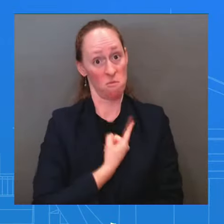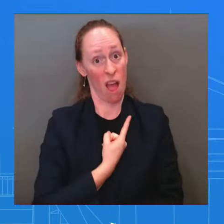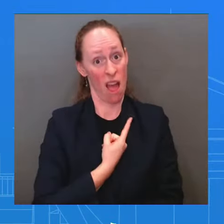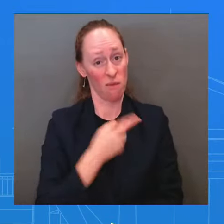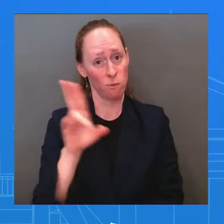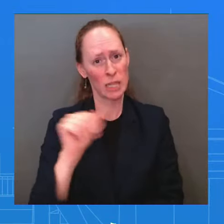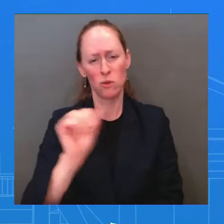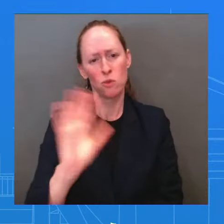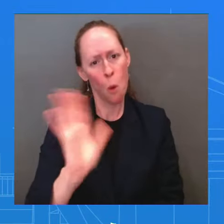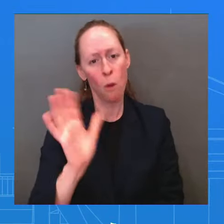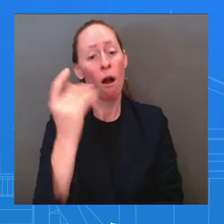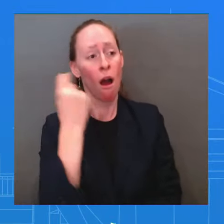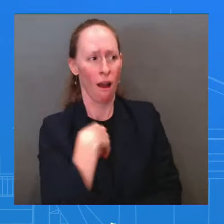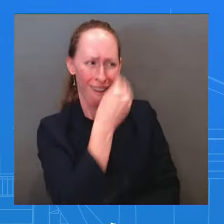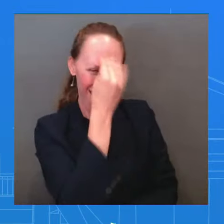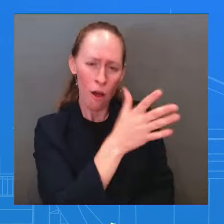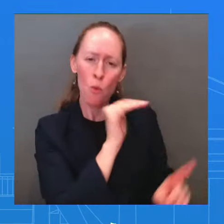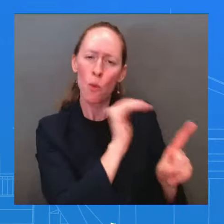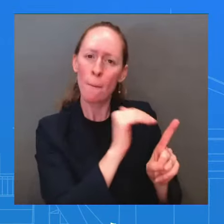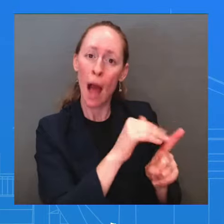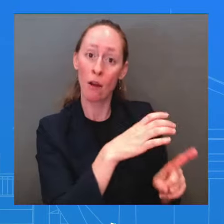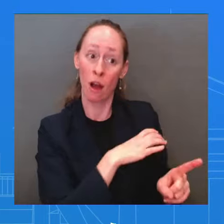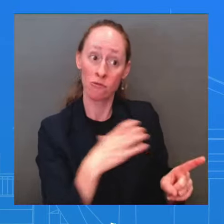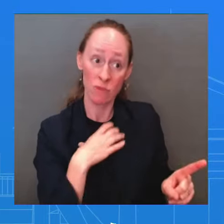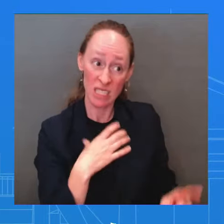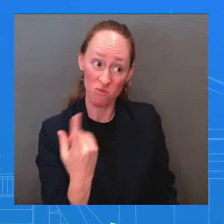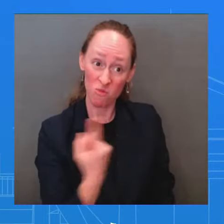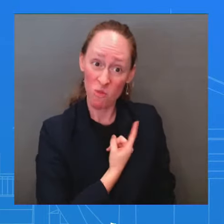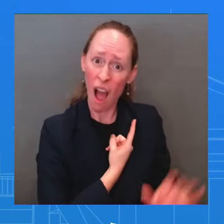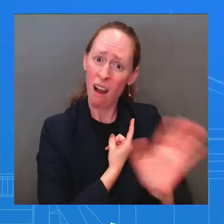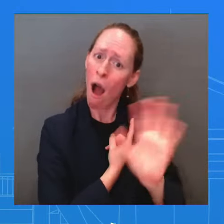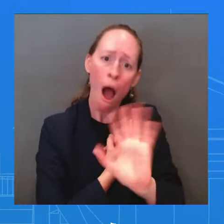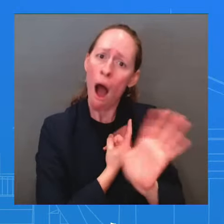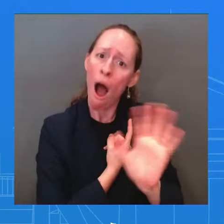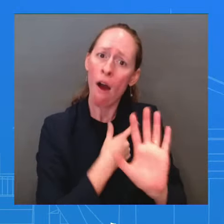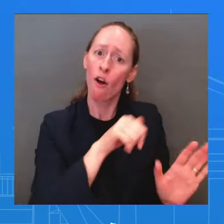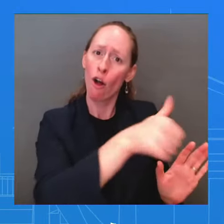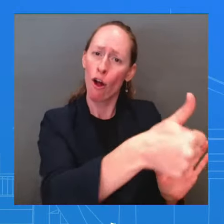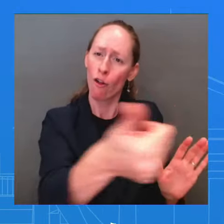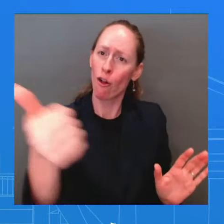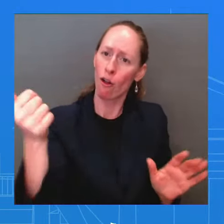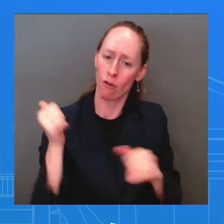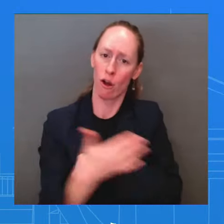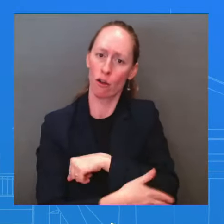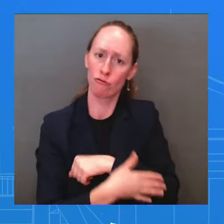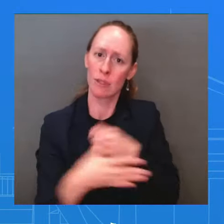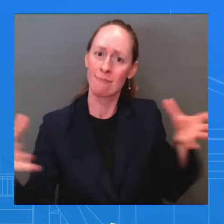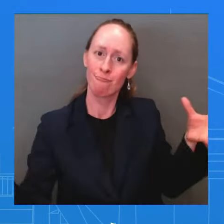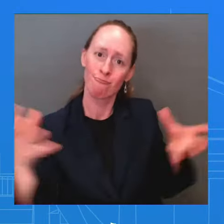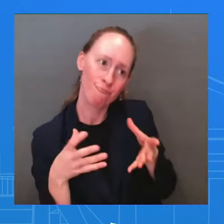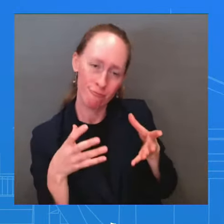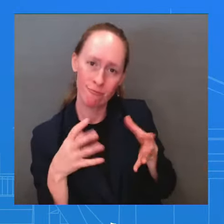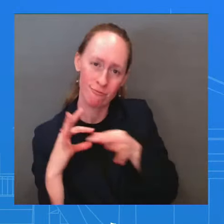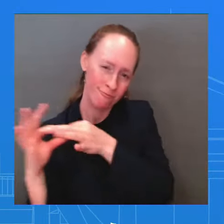This is about the United States with the free world and friends of the free world stepping up together to continue to deliver for Ukraine."